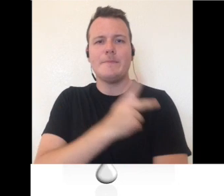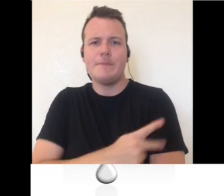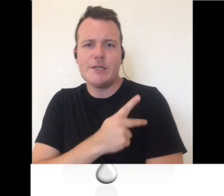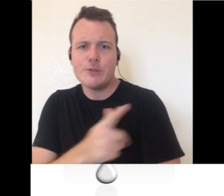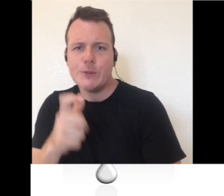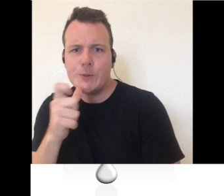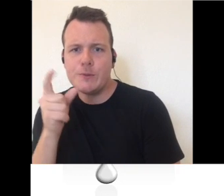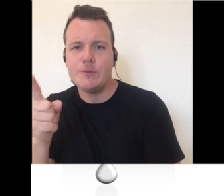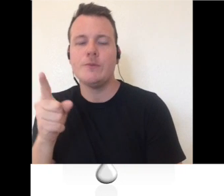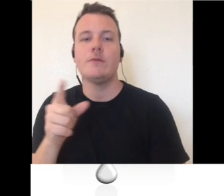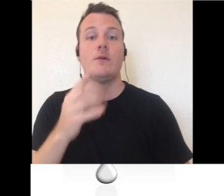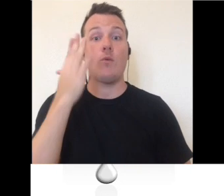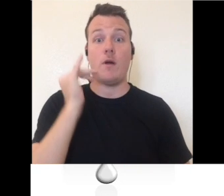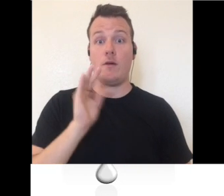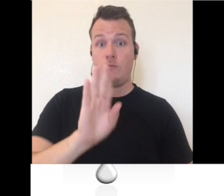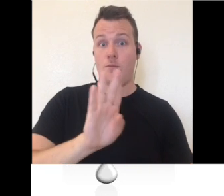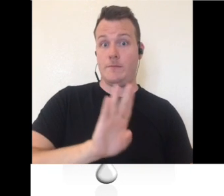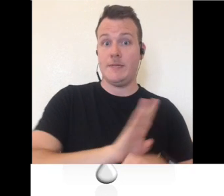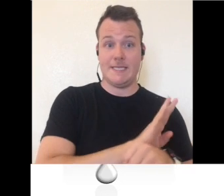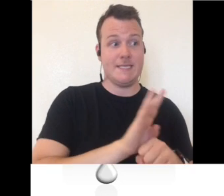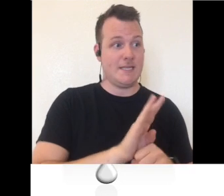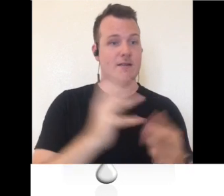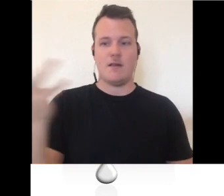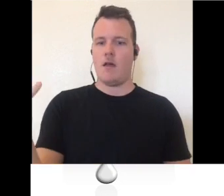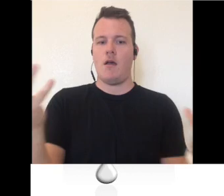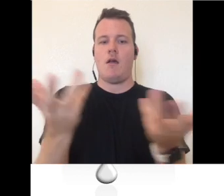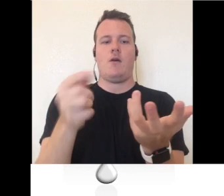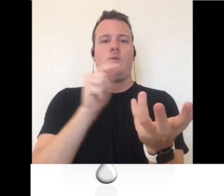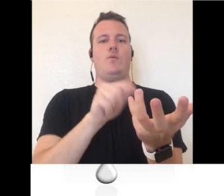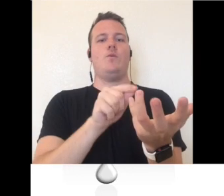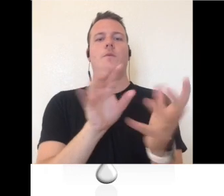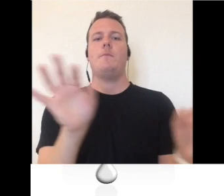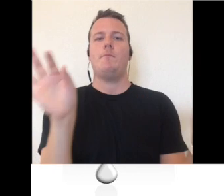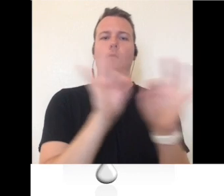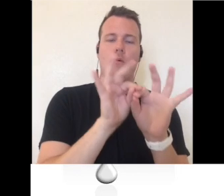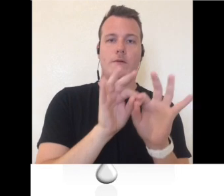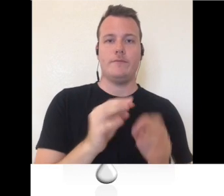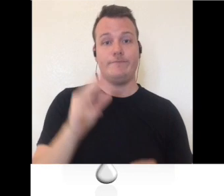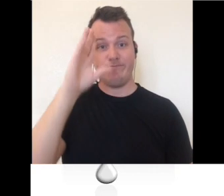customers or patients are, who are these people. and why your business is so